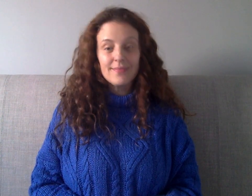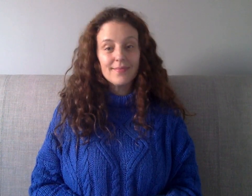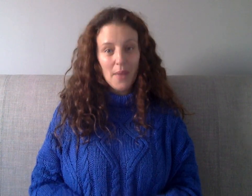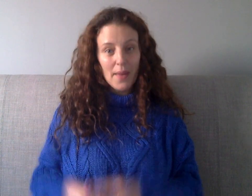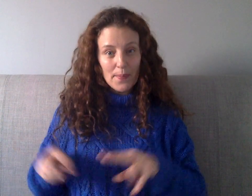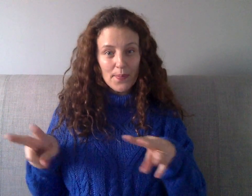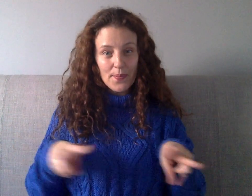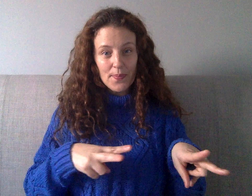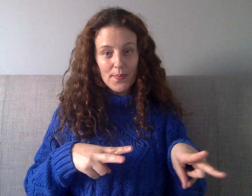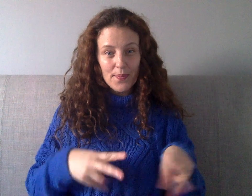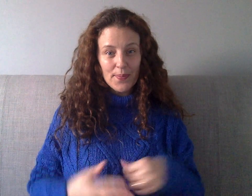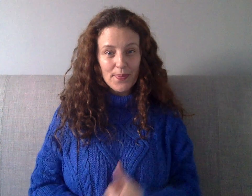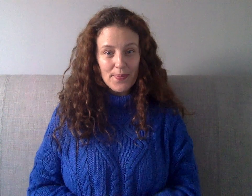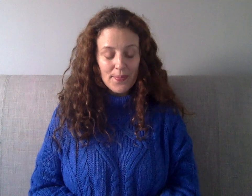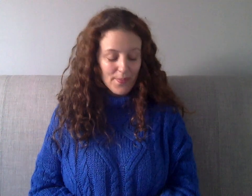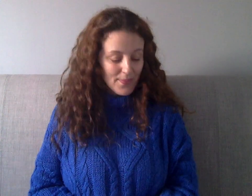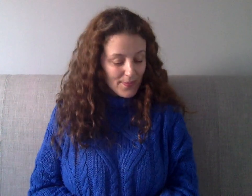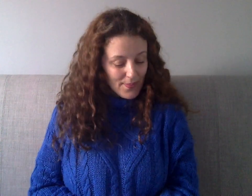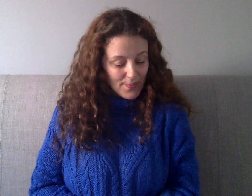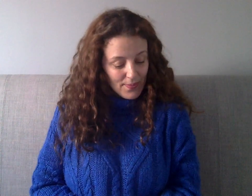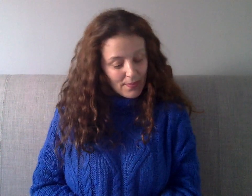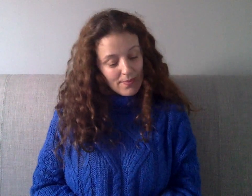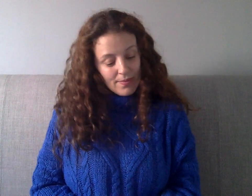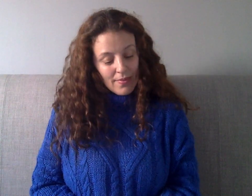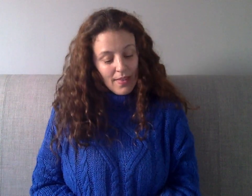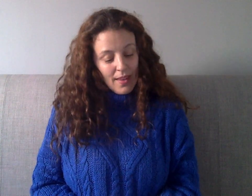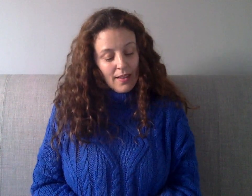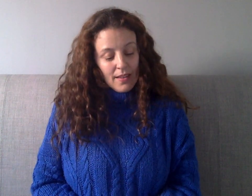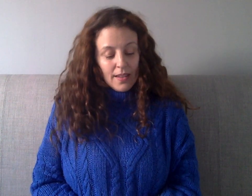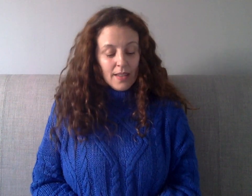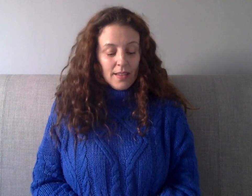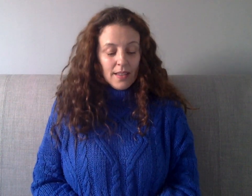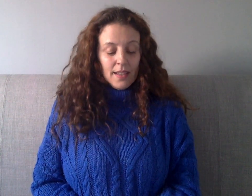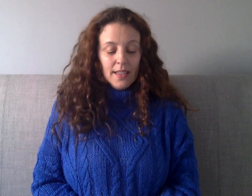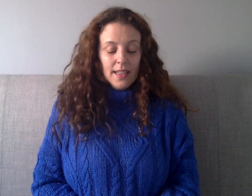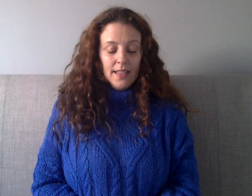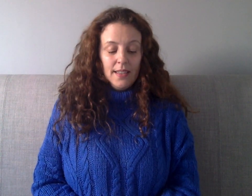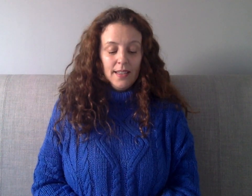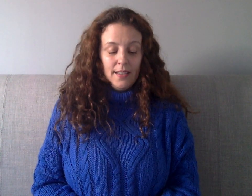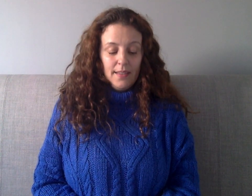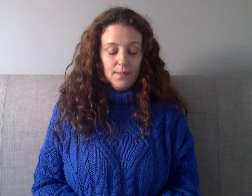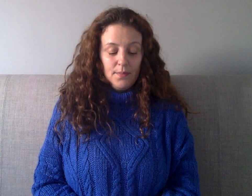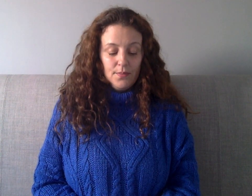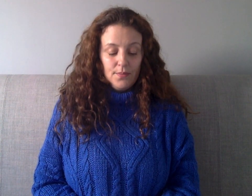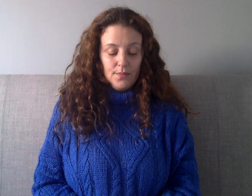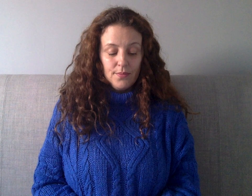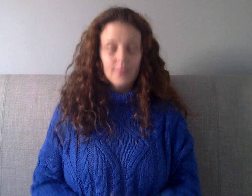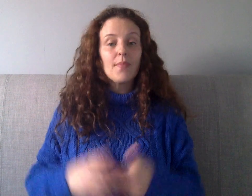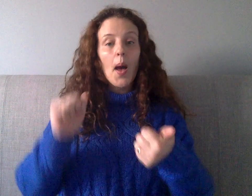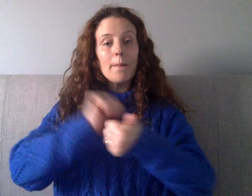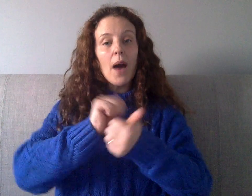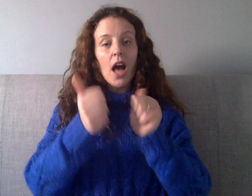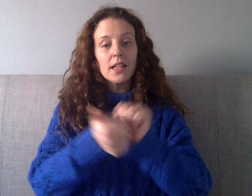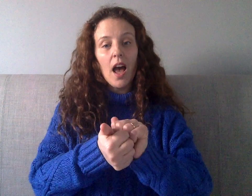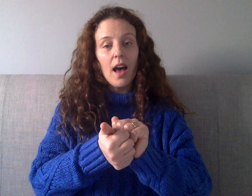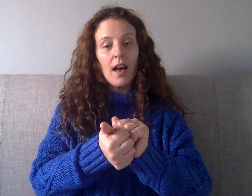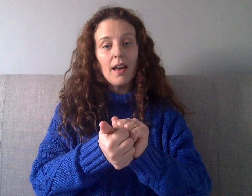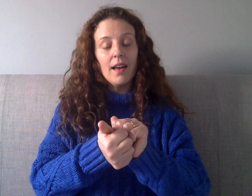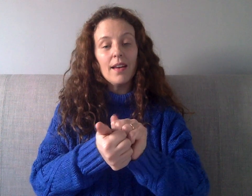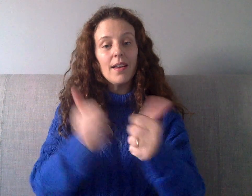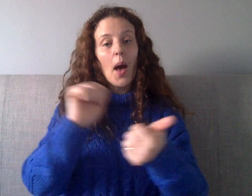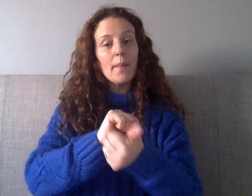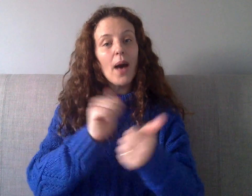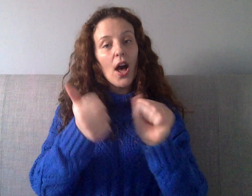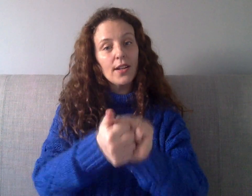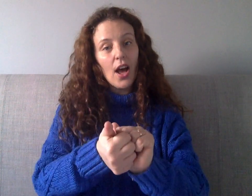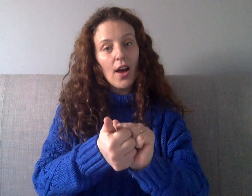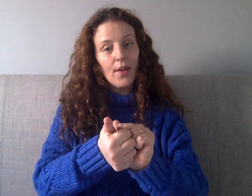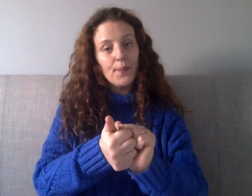PARTNER